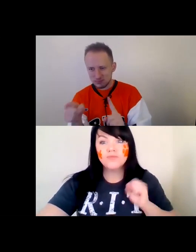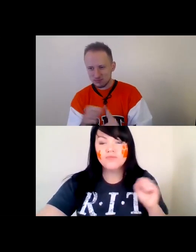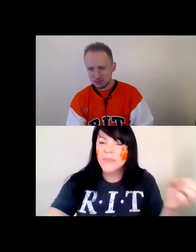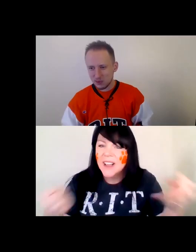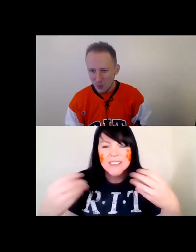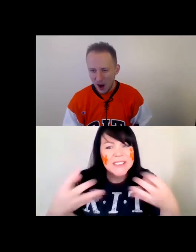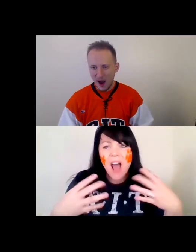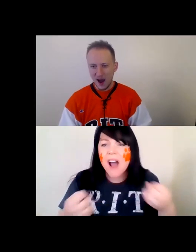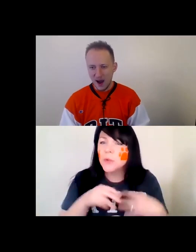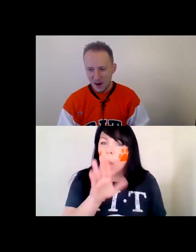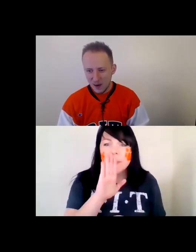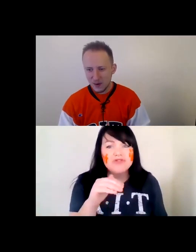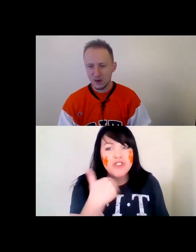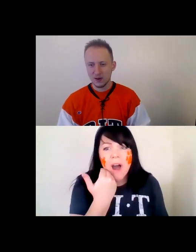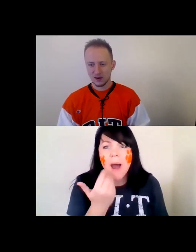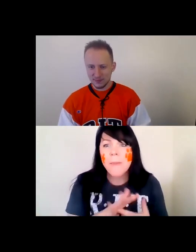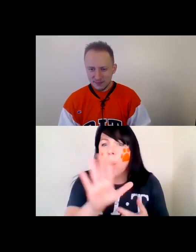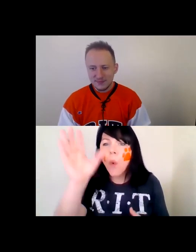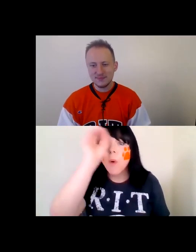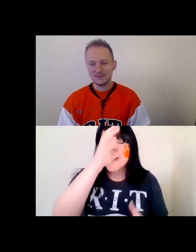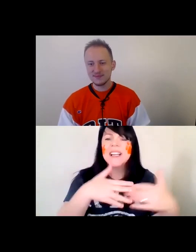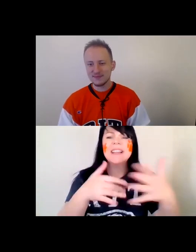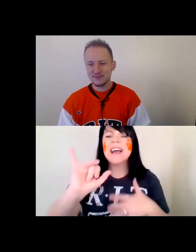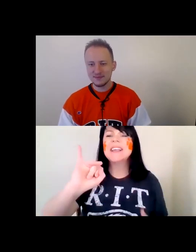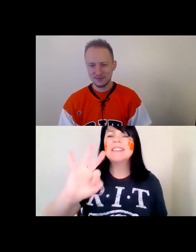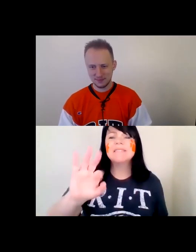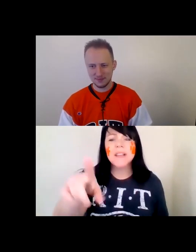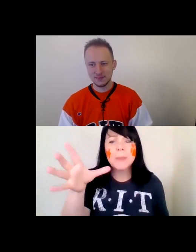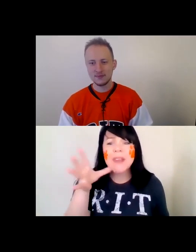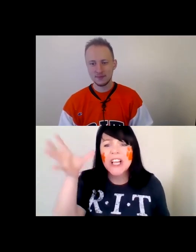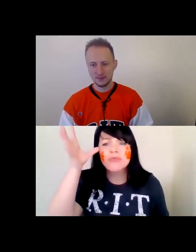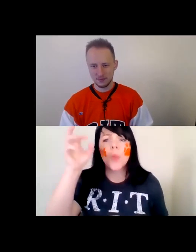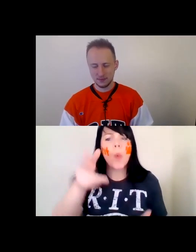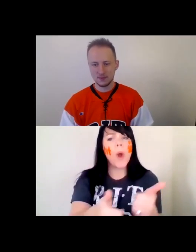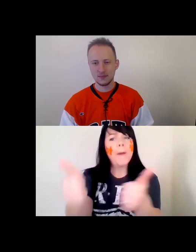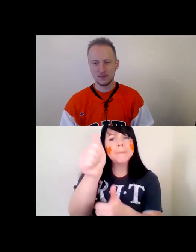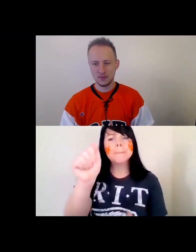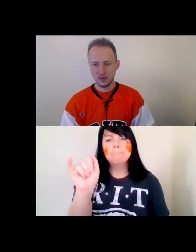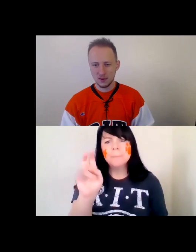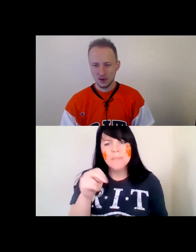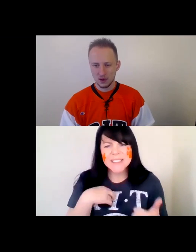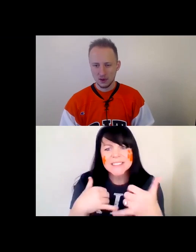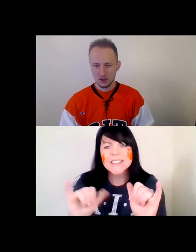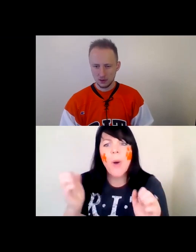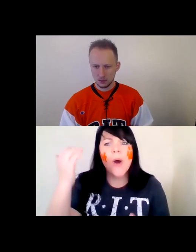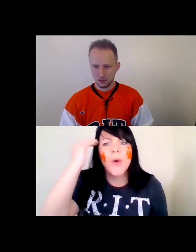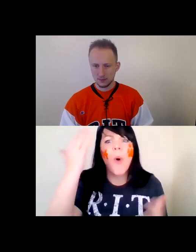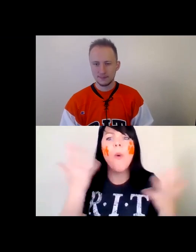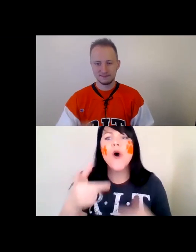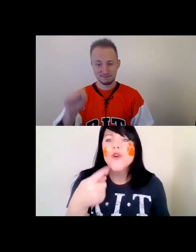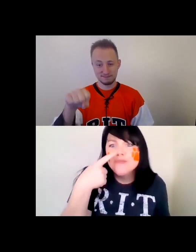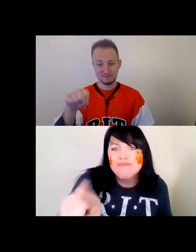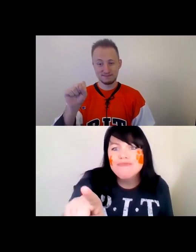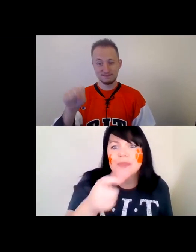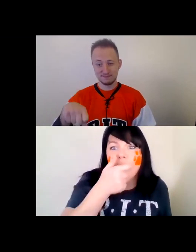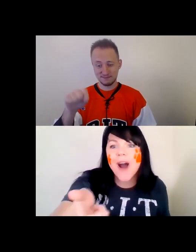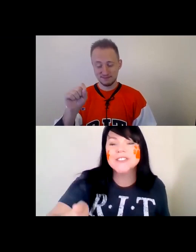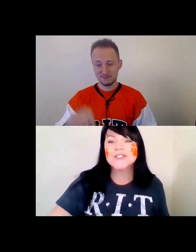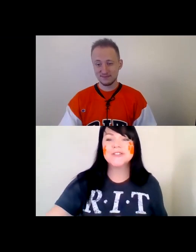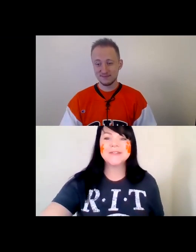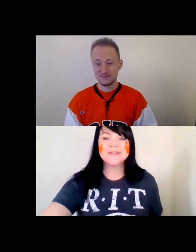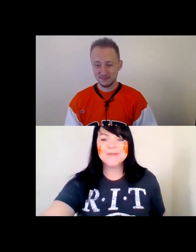Michelle: keep sending them in, don't be shy, even if it is a parent or an administrator, we want to know all of your opinions. What would you like to watch?